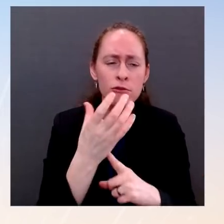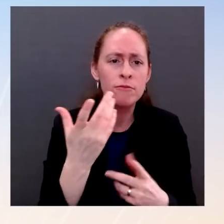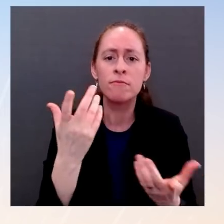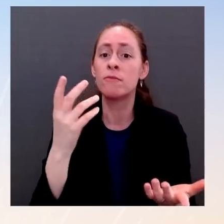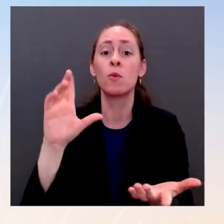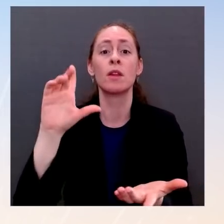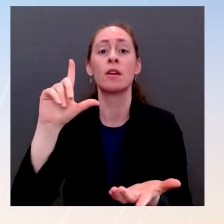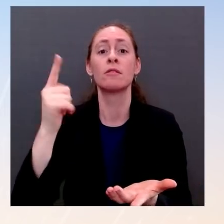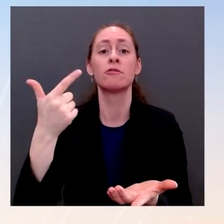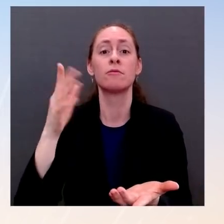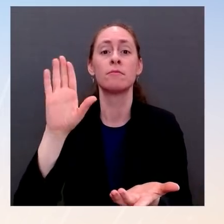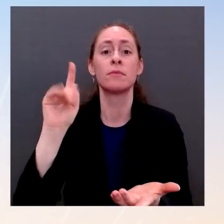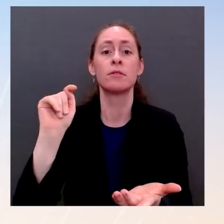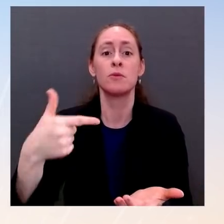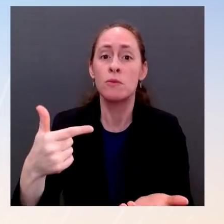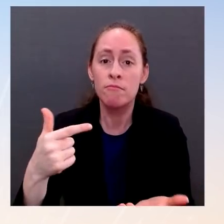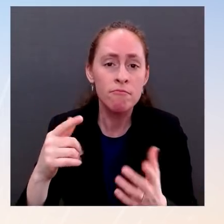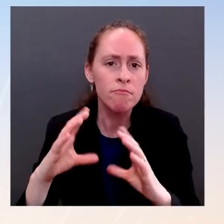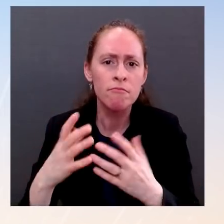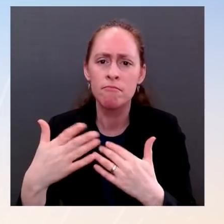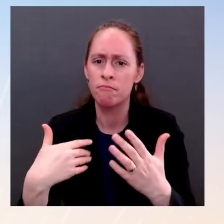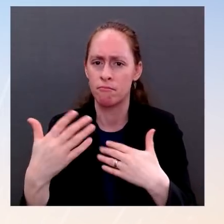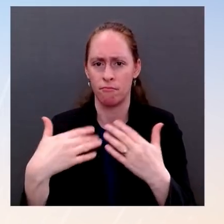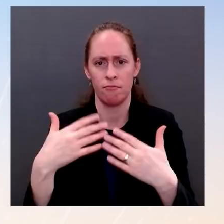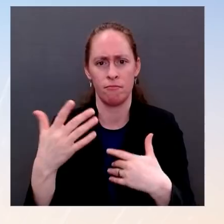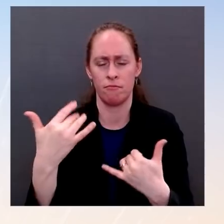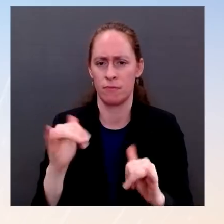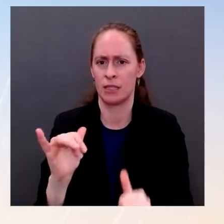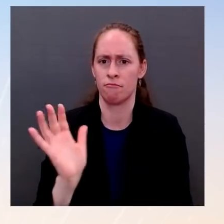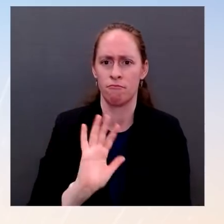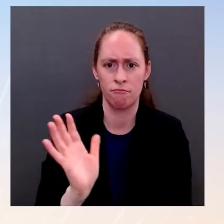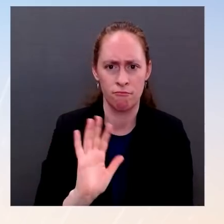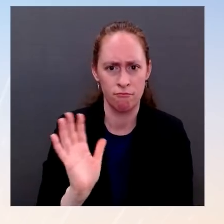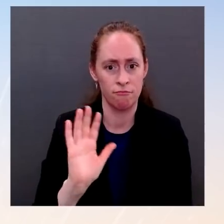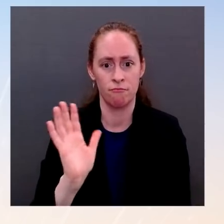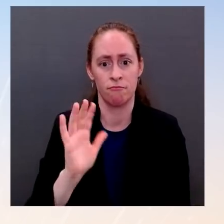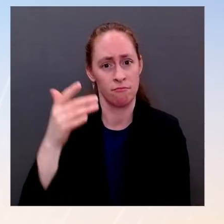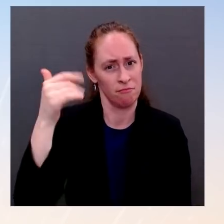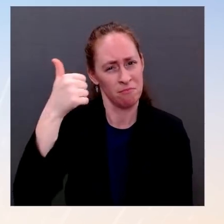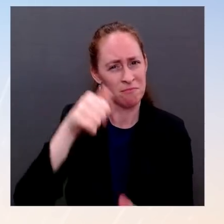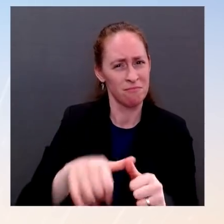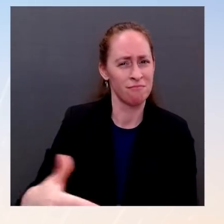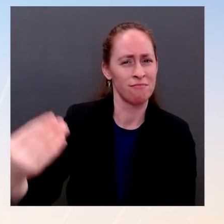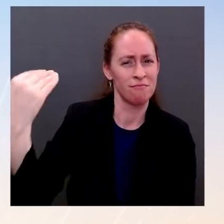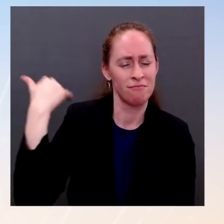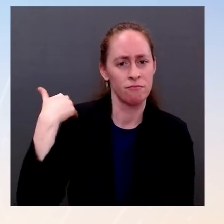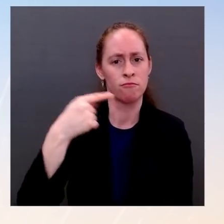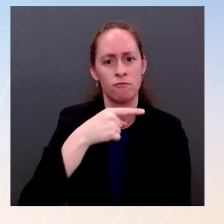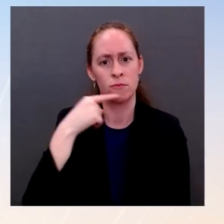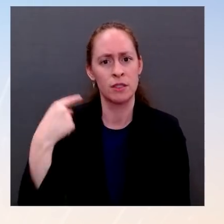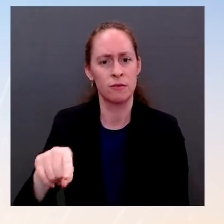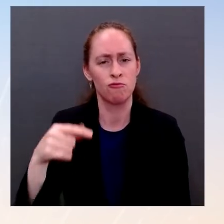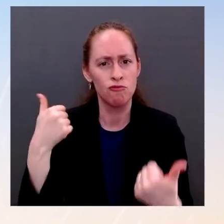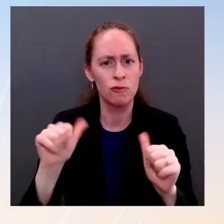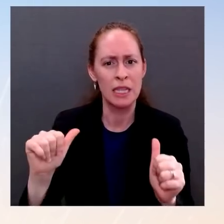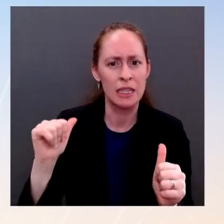acquiescence through intimidation and repression. But given it's a hypothetical and I can't speak to it further, I can't give you any prediction of security assistance.